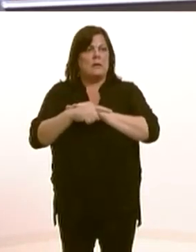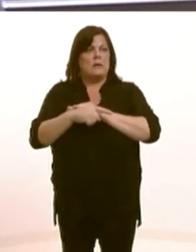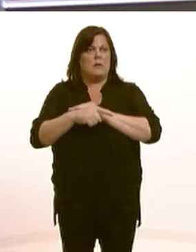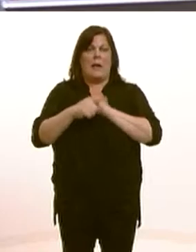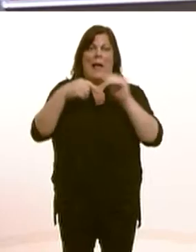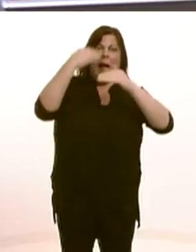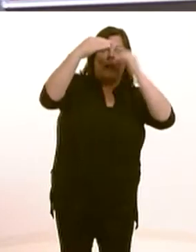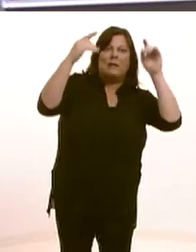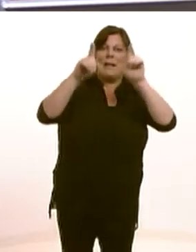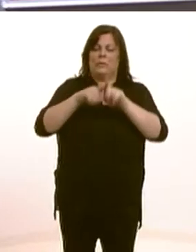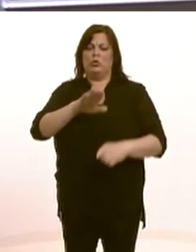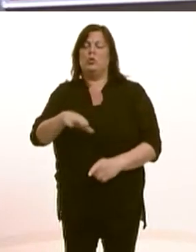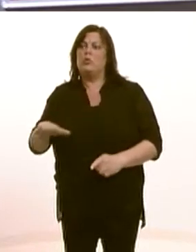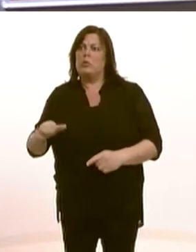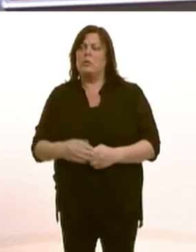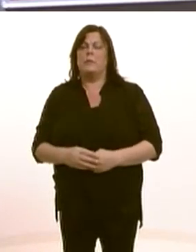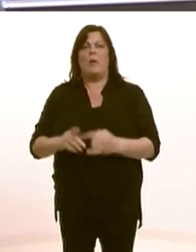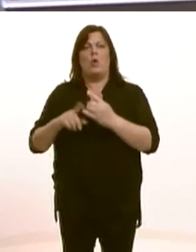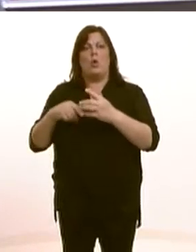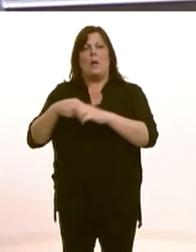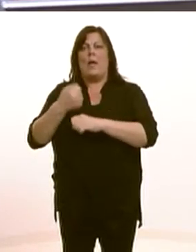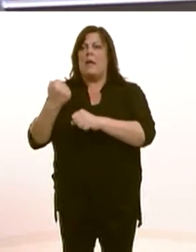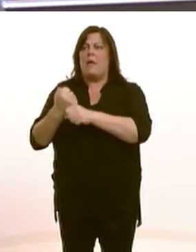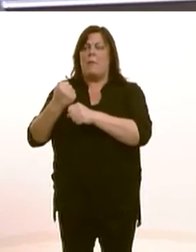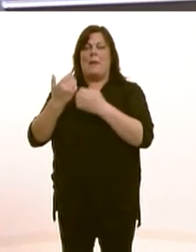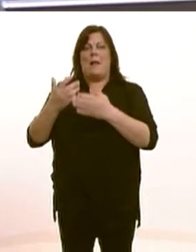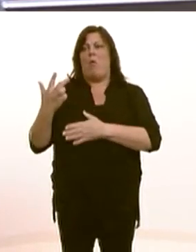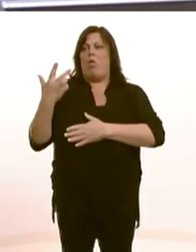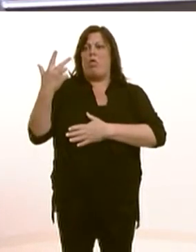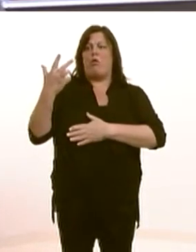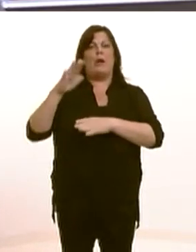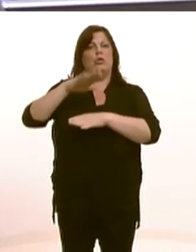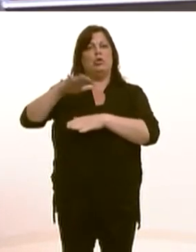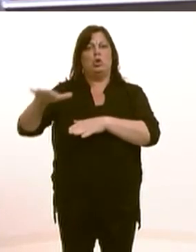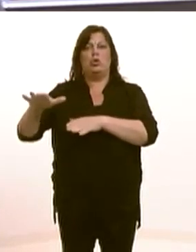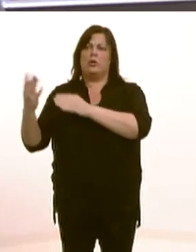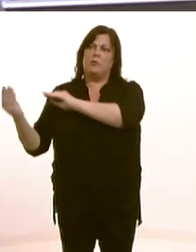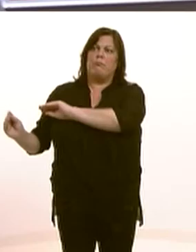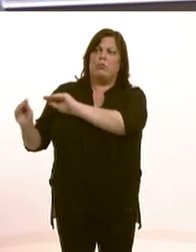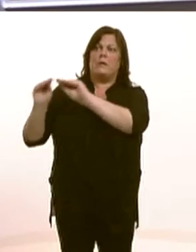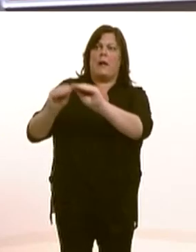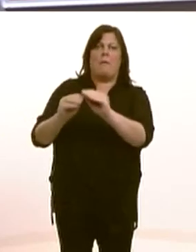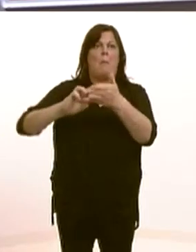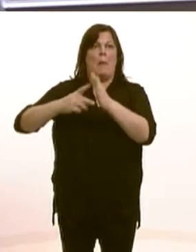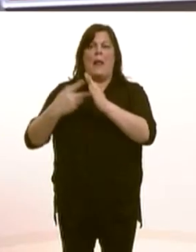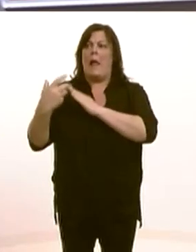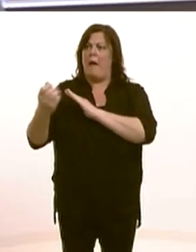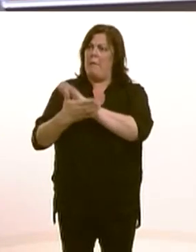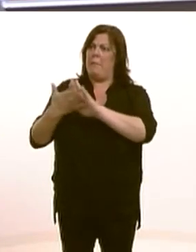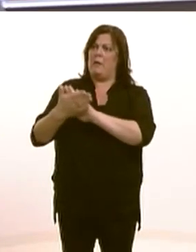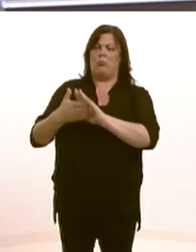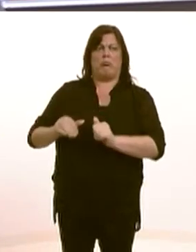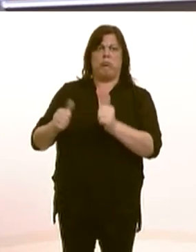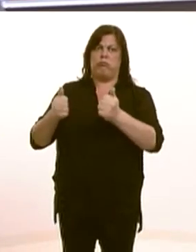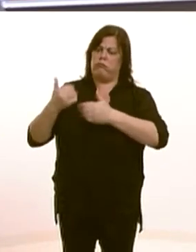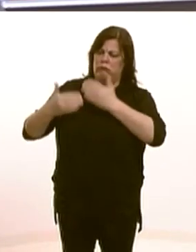The fact that the UK Government now has three childrenís resettlement schemes is a welcome step in the right direction, and we want to make sure that Wales plays its full part in